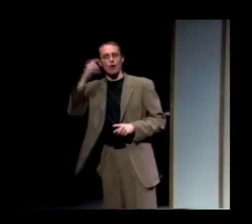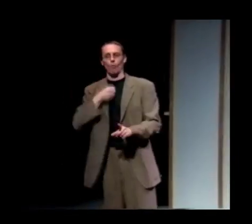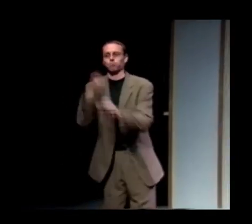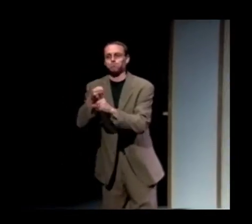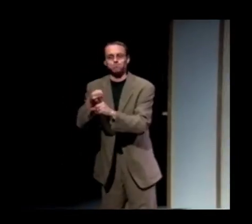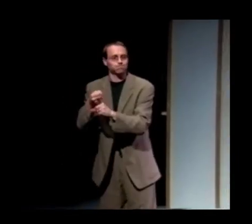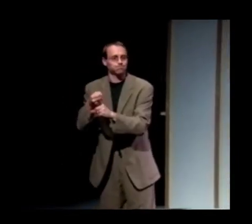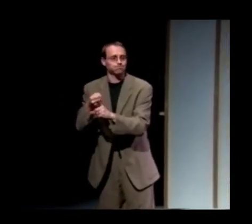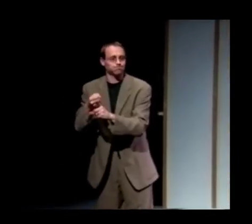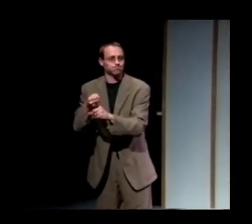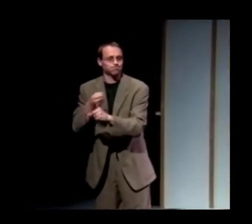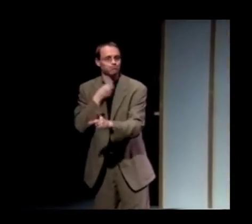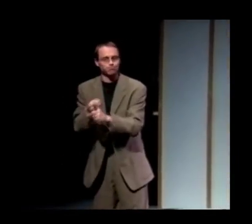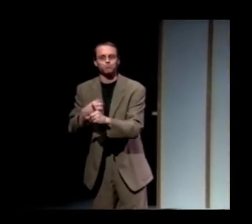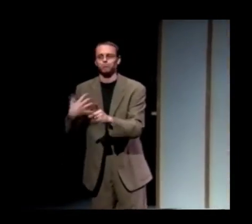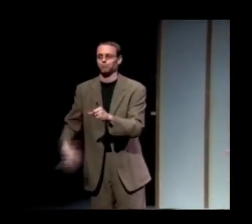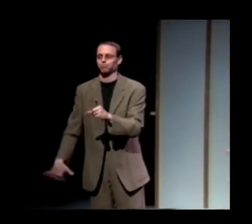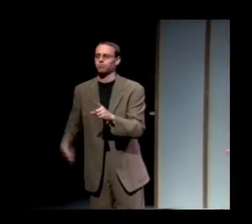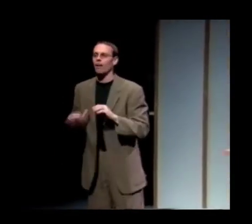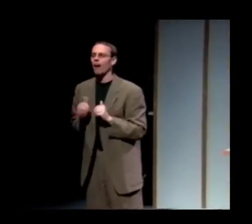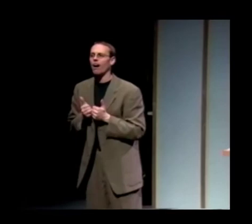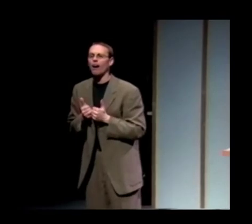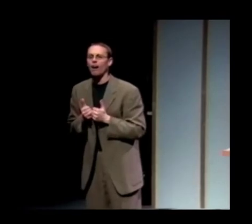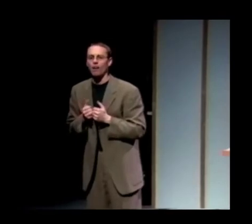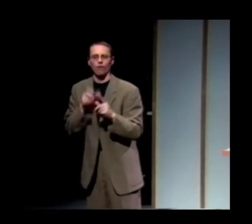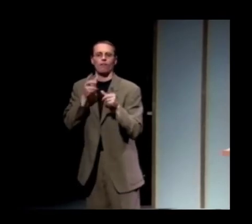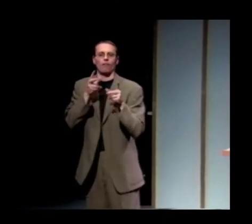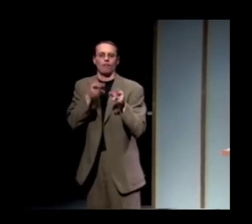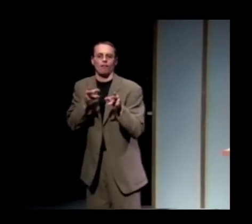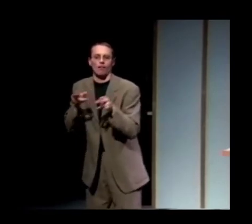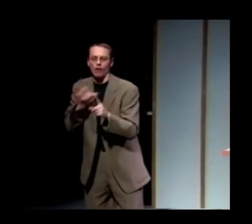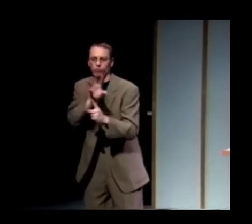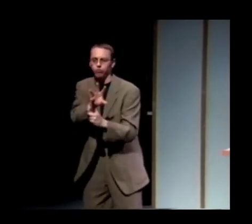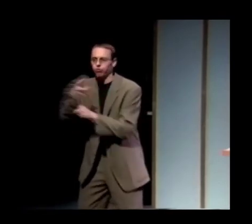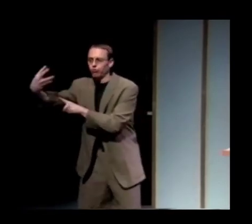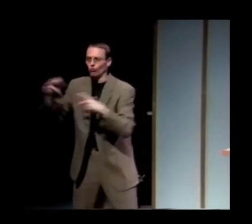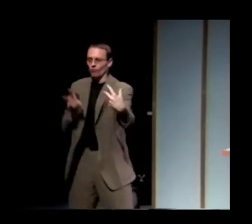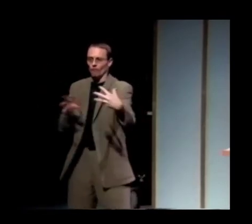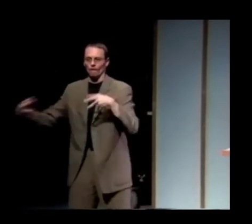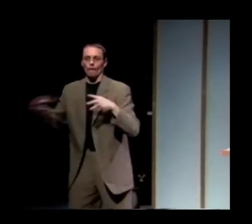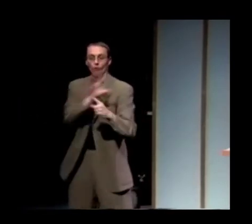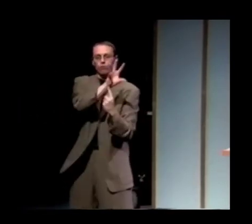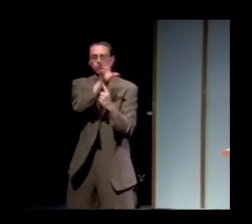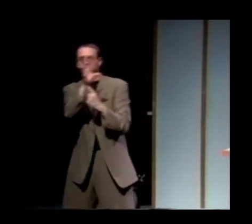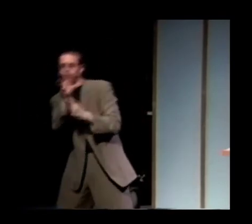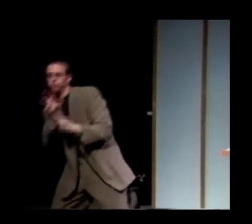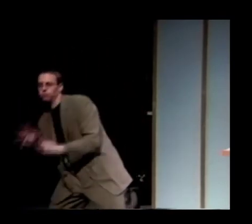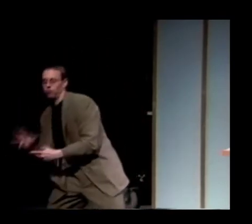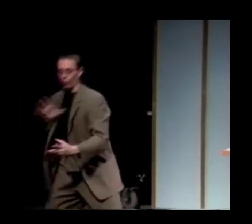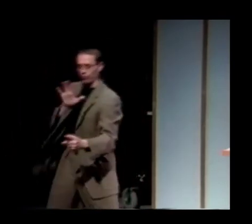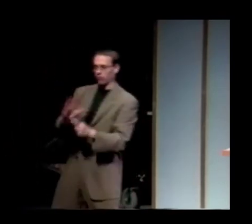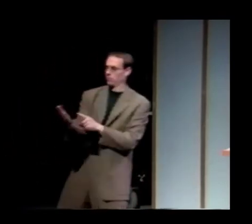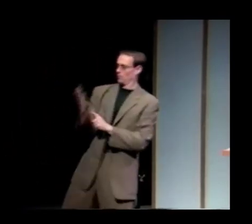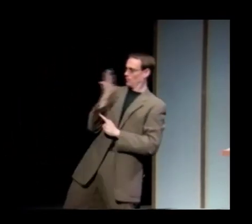SORRY, BUT OK. IMPACT. SO HOW DO YOU MAKE THAT IMPACT? YOU EDIT DIFFERENT SHOTS.